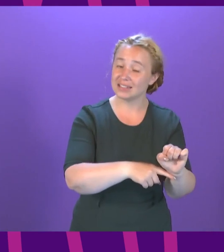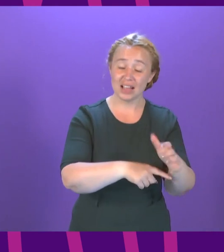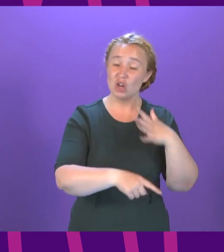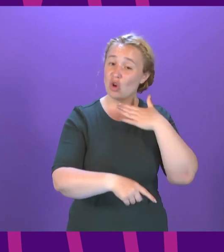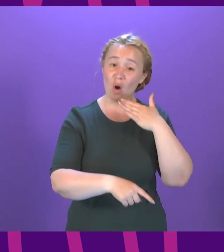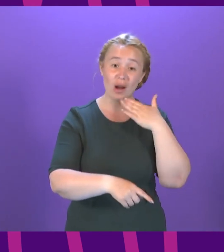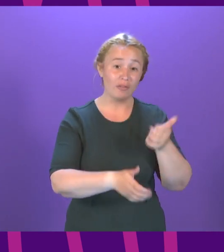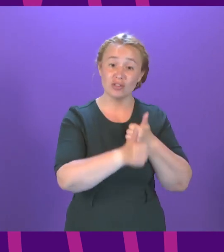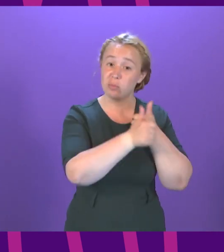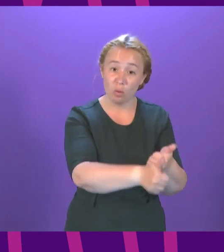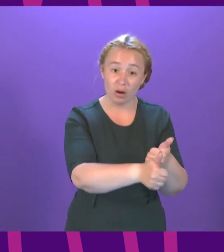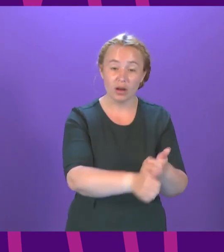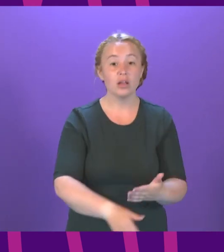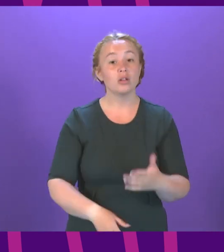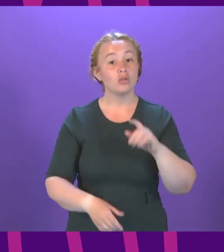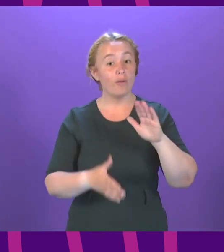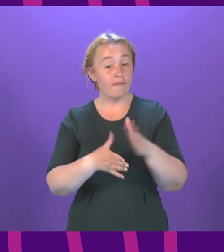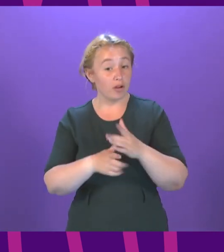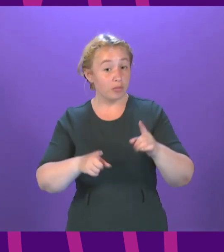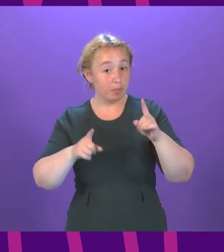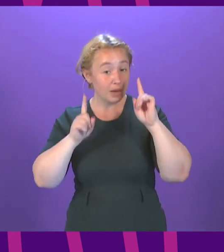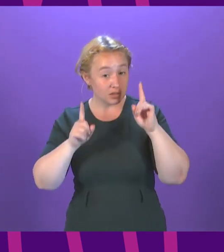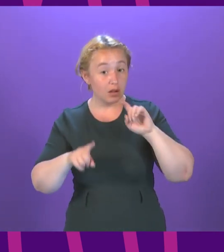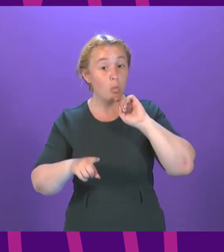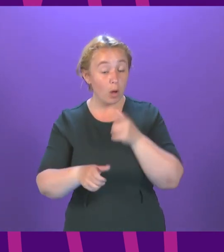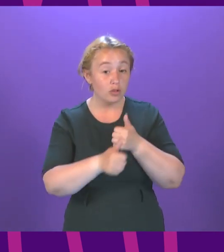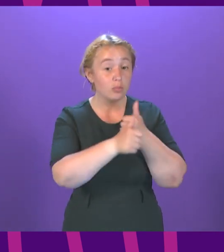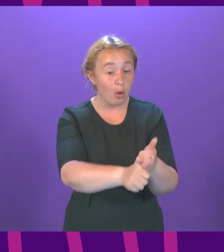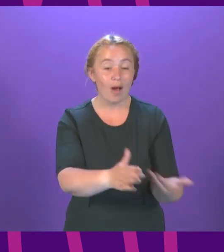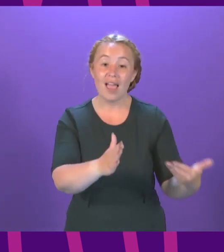will the First Minister agree to support those staff through additional resource? Crucially,